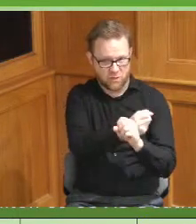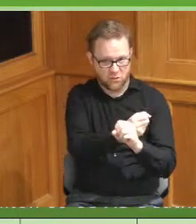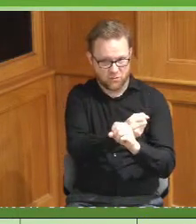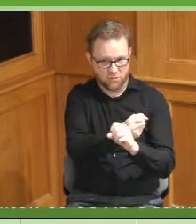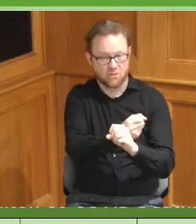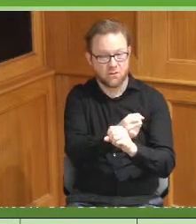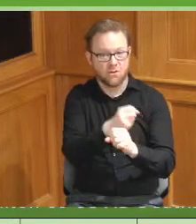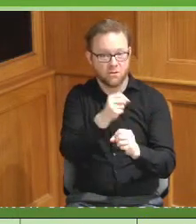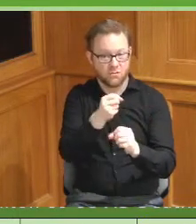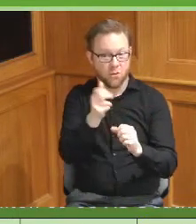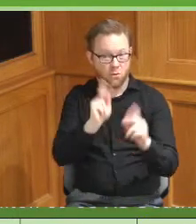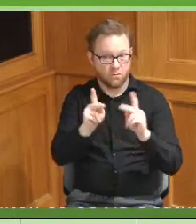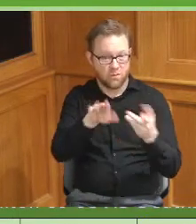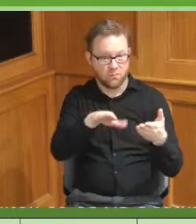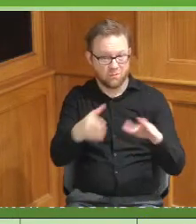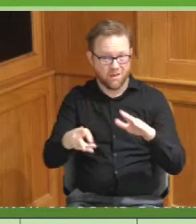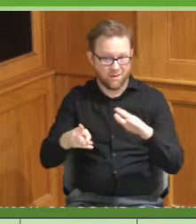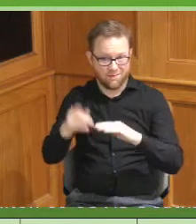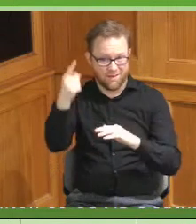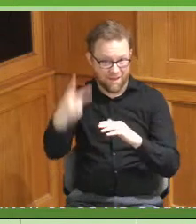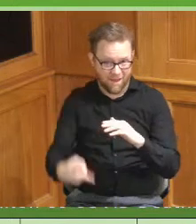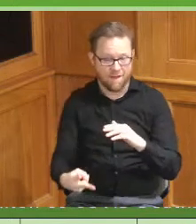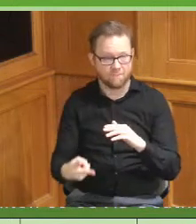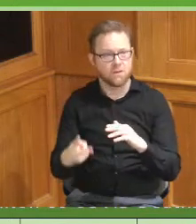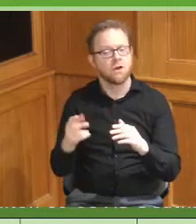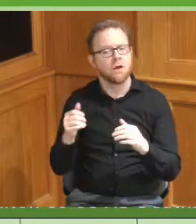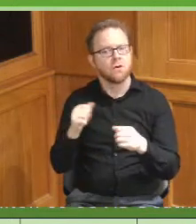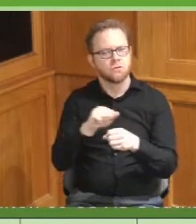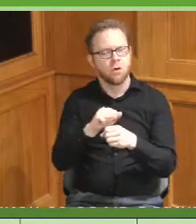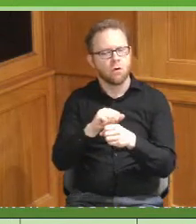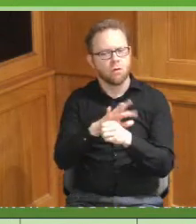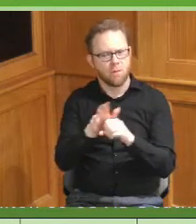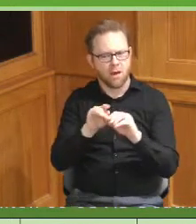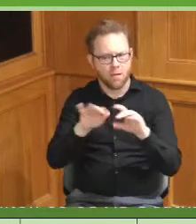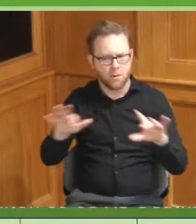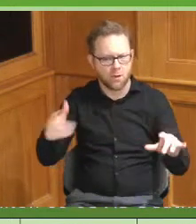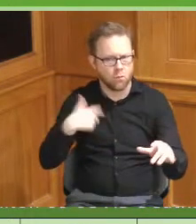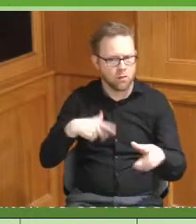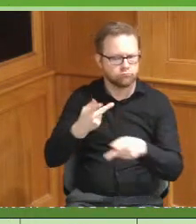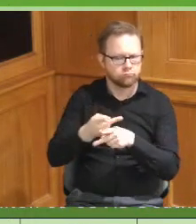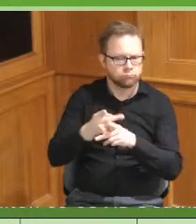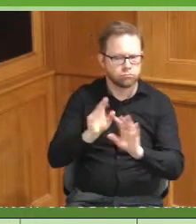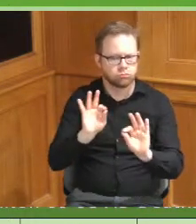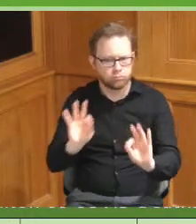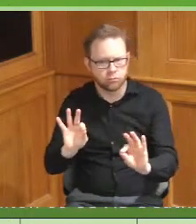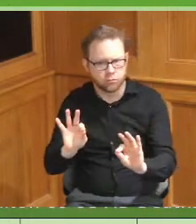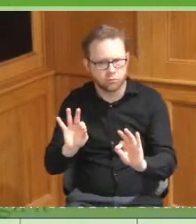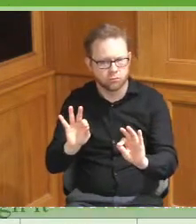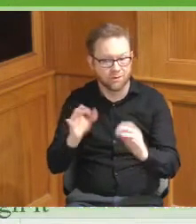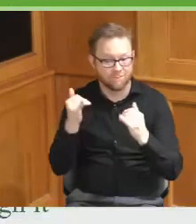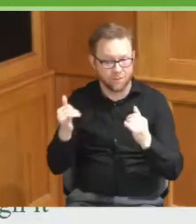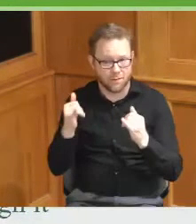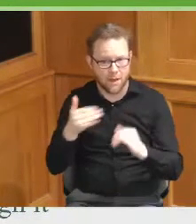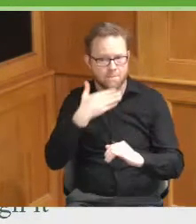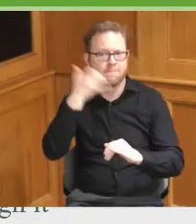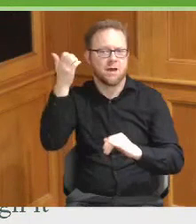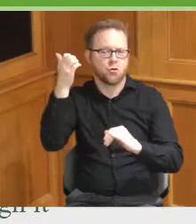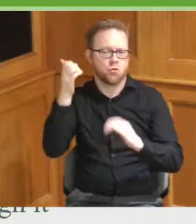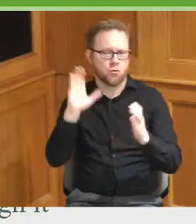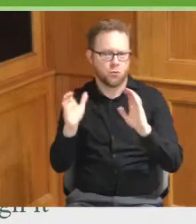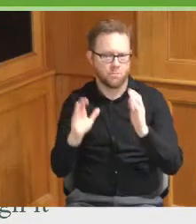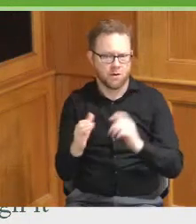to see this pandemic taken care of in a way that we weren't able to in 2020 and 21. and so over